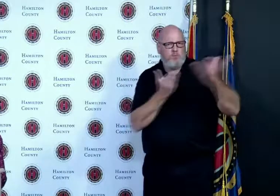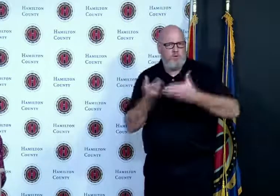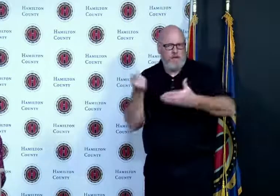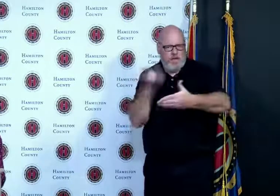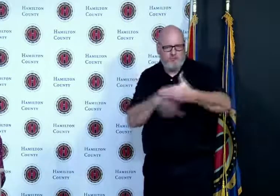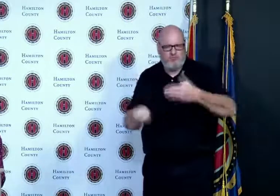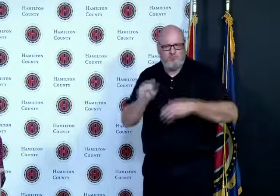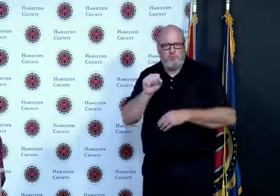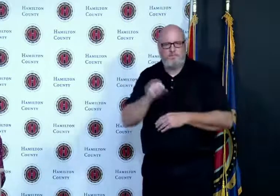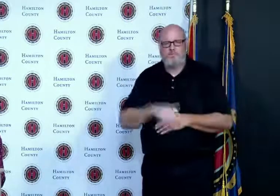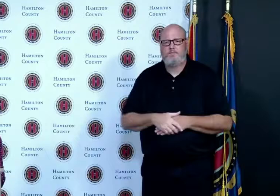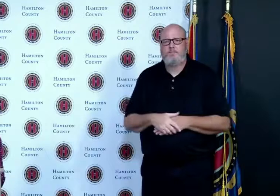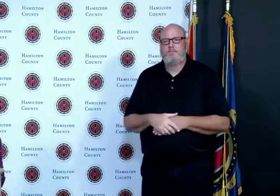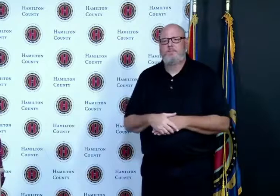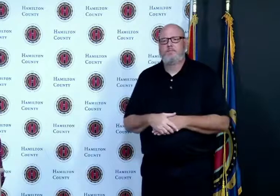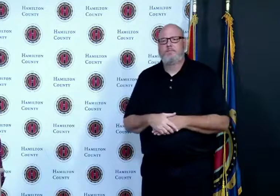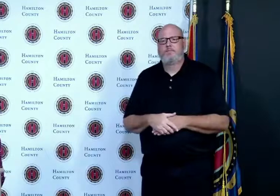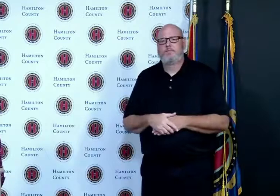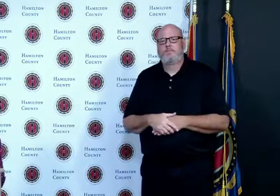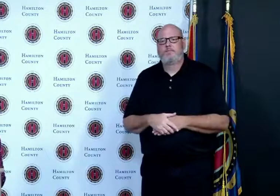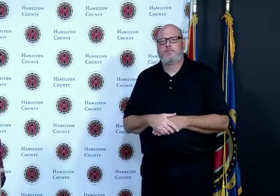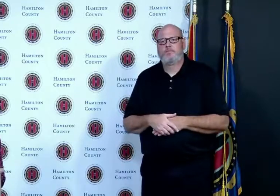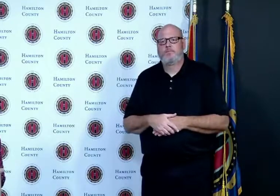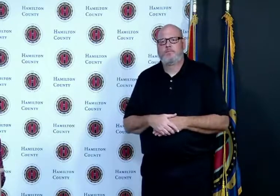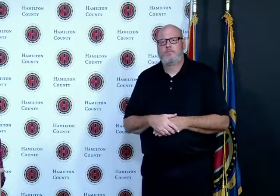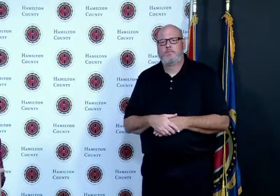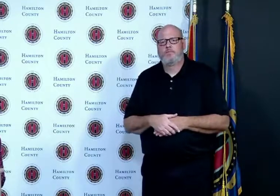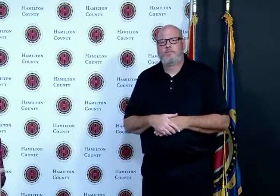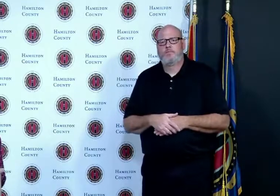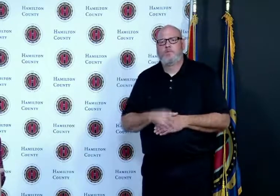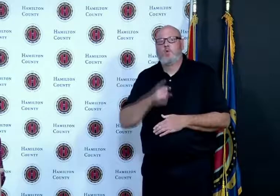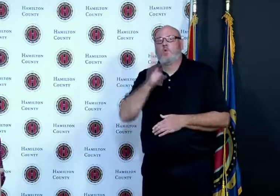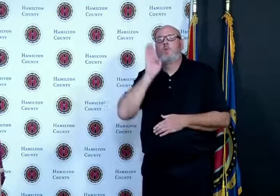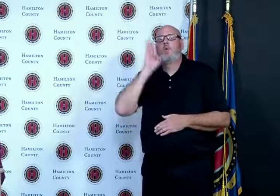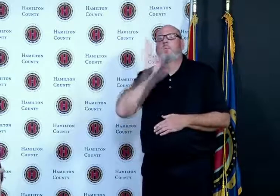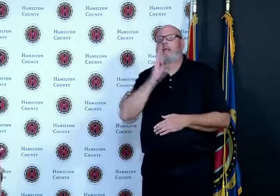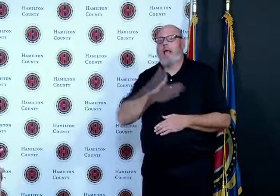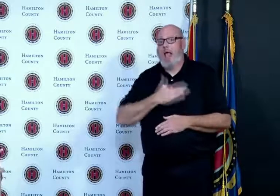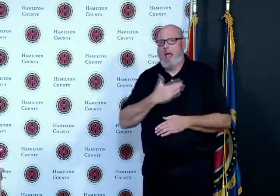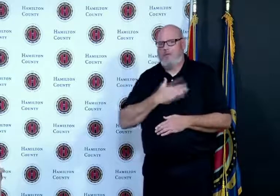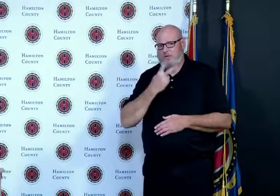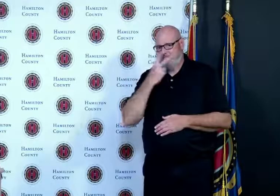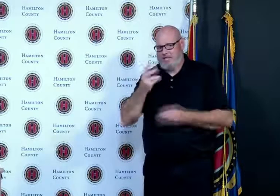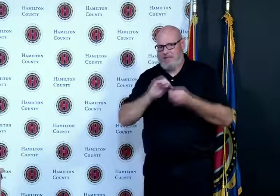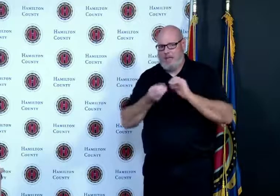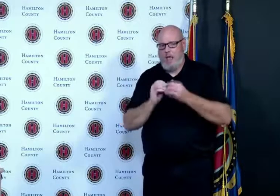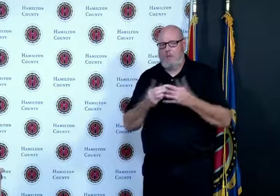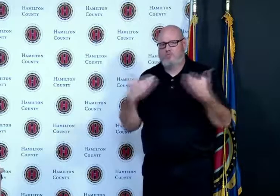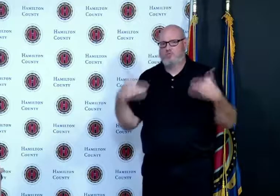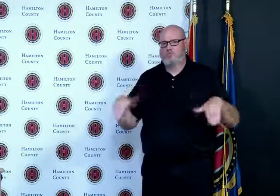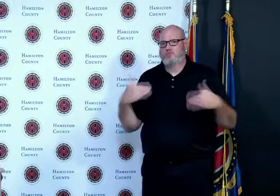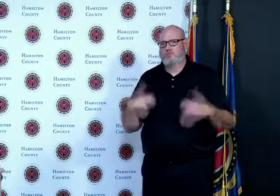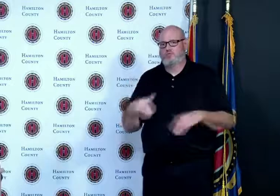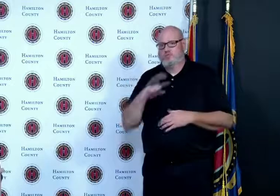you will be I think glad to see that there is what is the age demographic that's over like 80